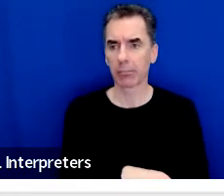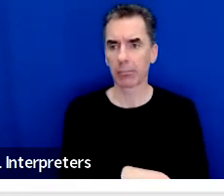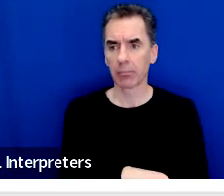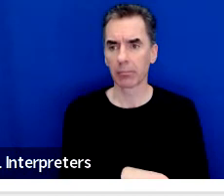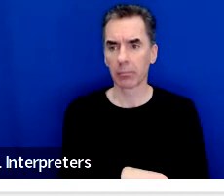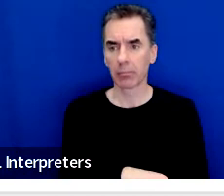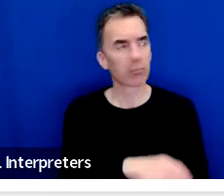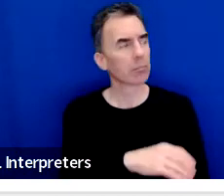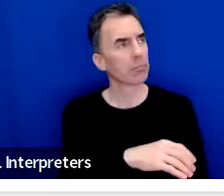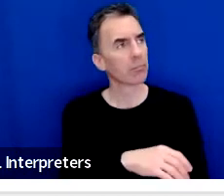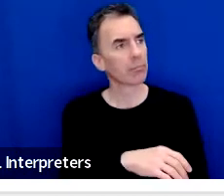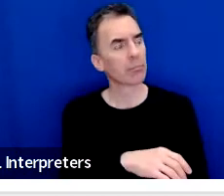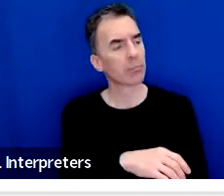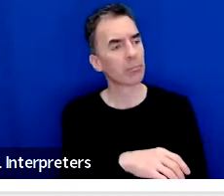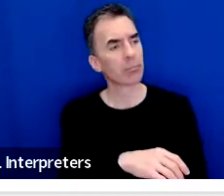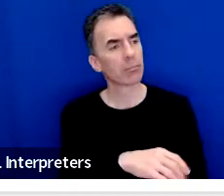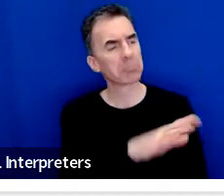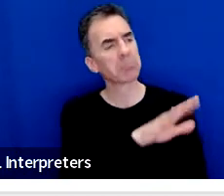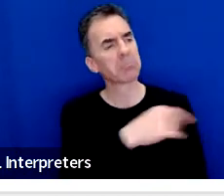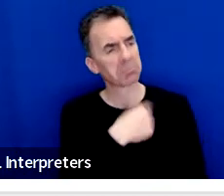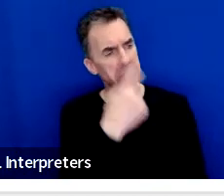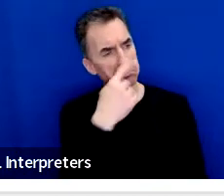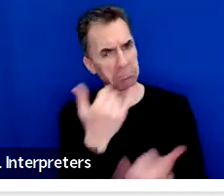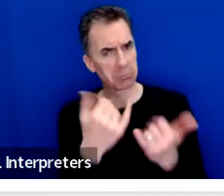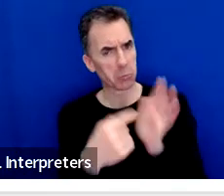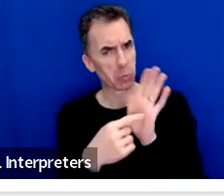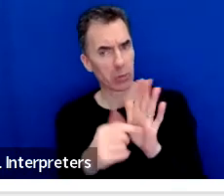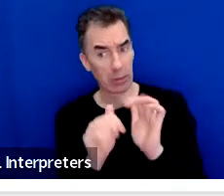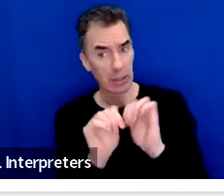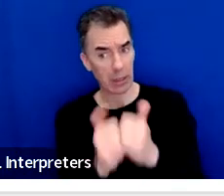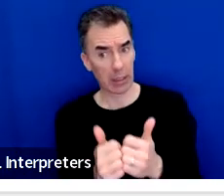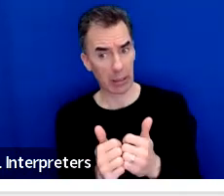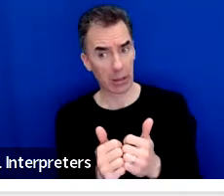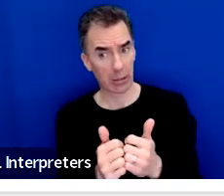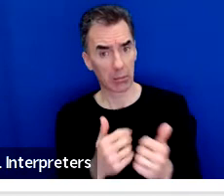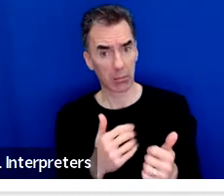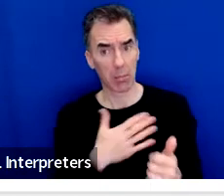but I can just show you really quickly now in my canvas.